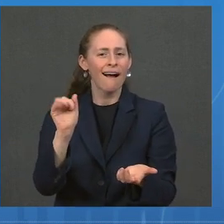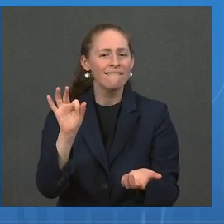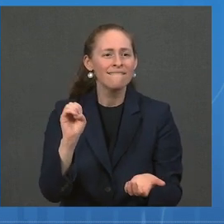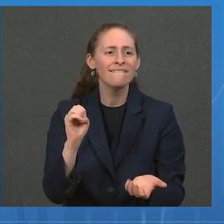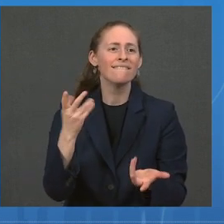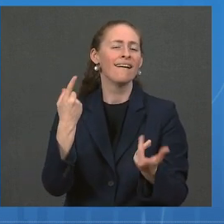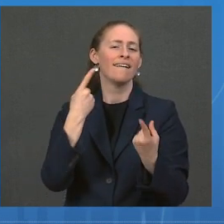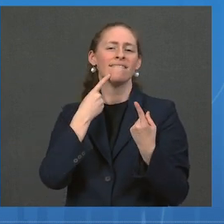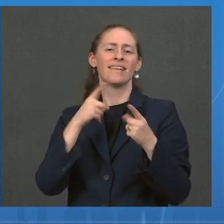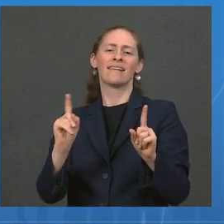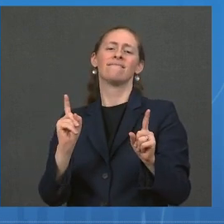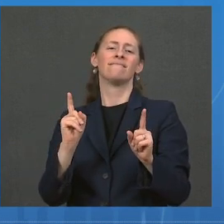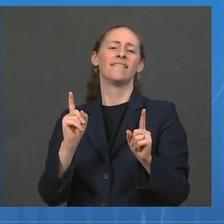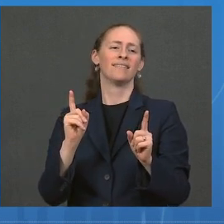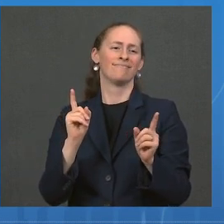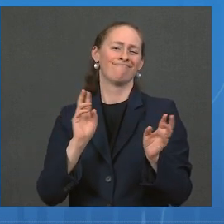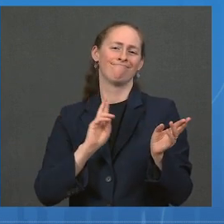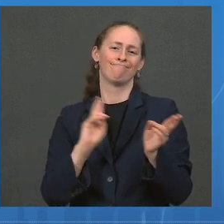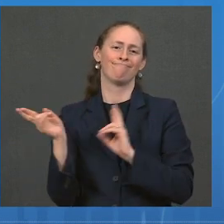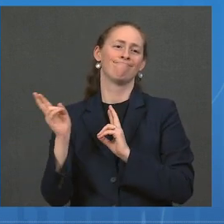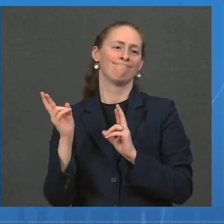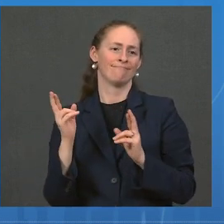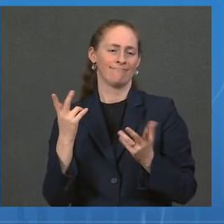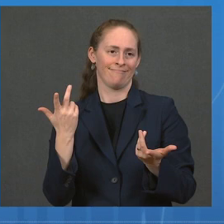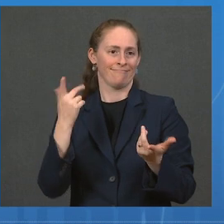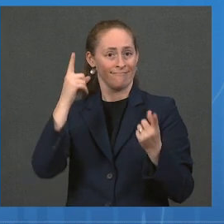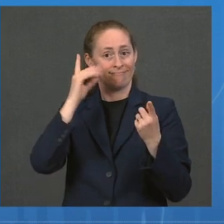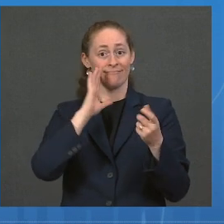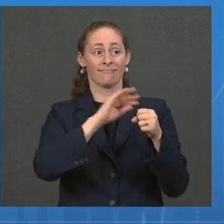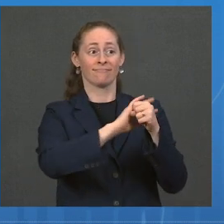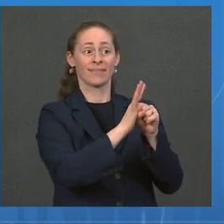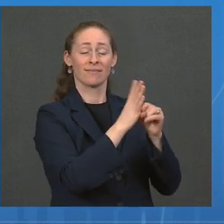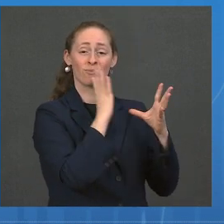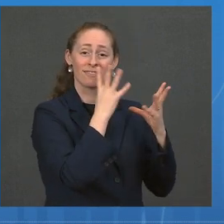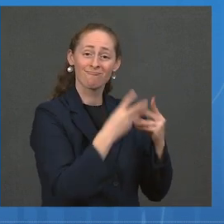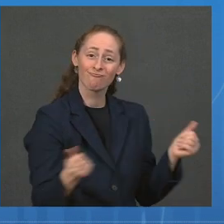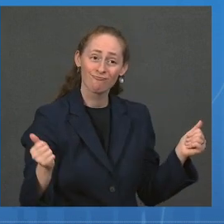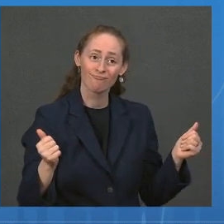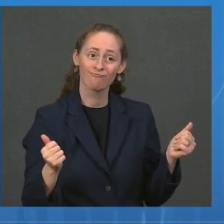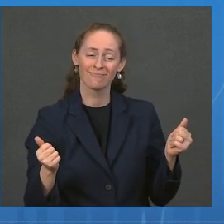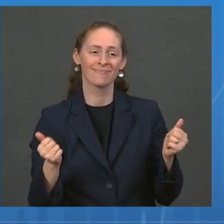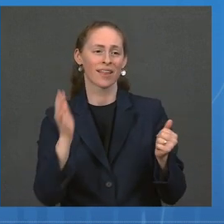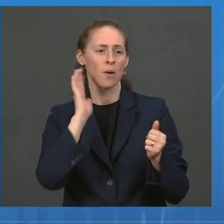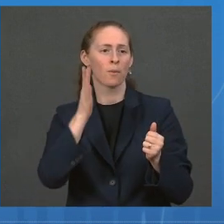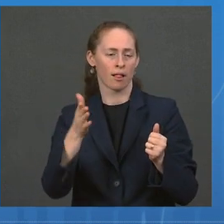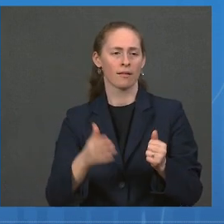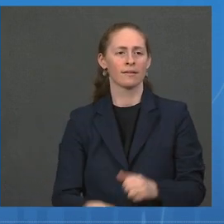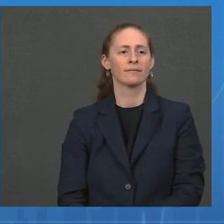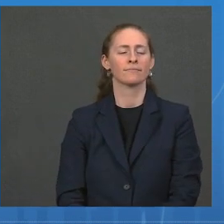and the way out of this pandemic. Today, we will hit another marker of progress in our fight against the virus: